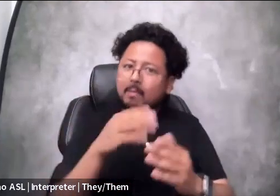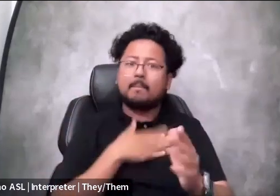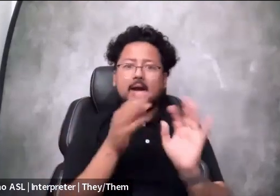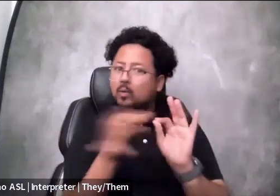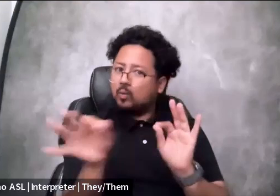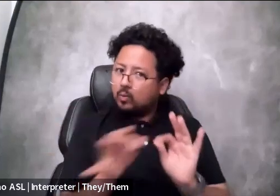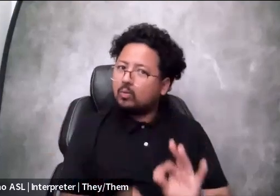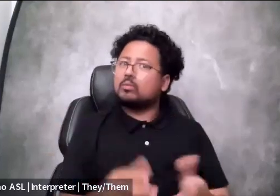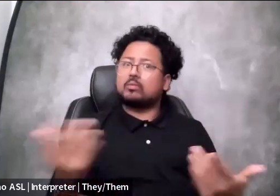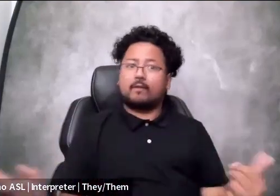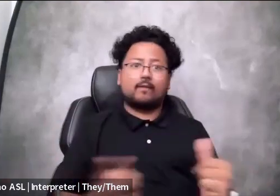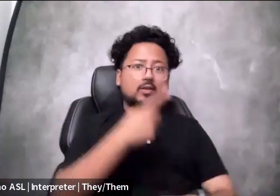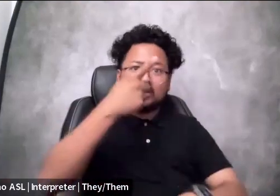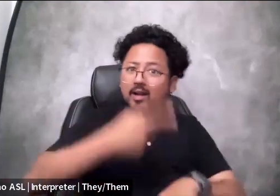The first time I wrote it, my editor said,